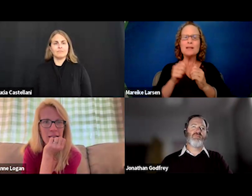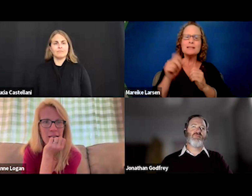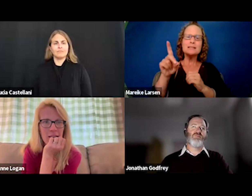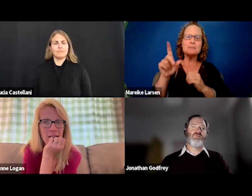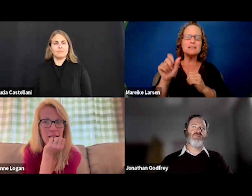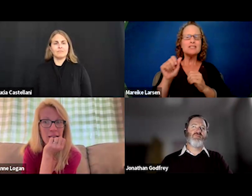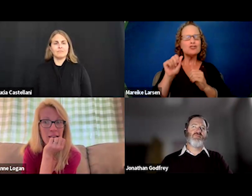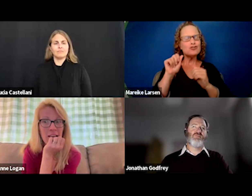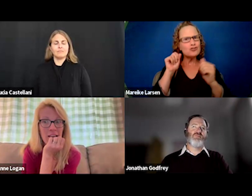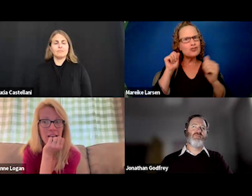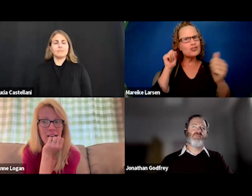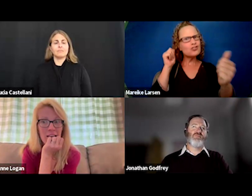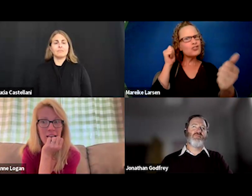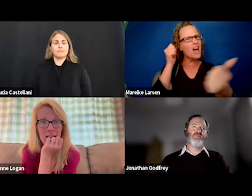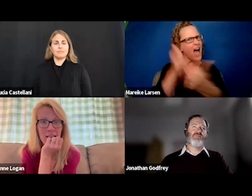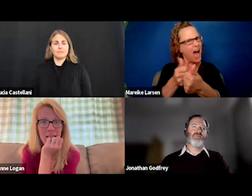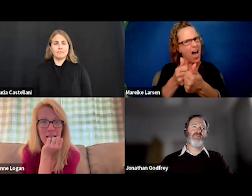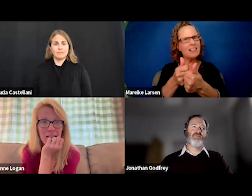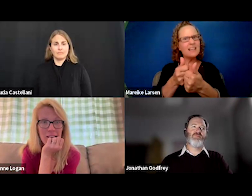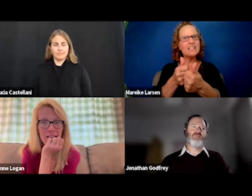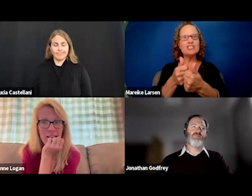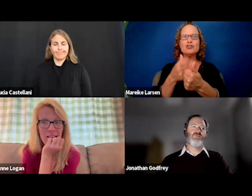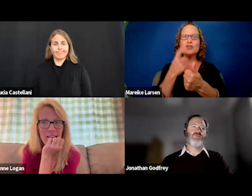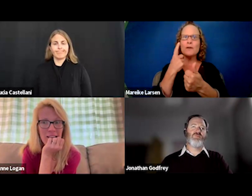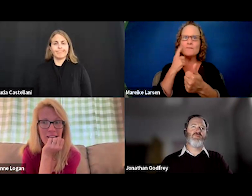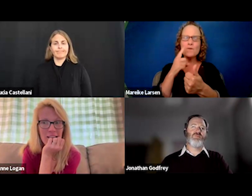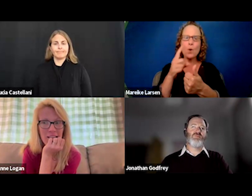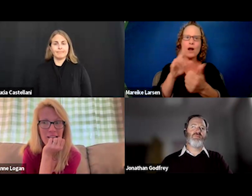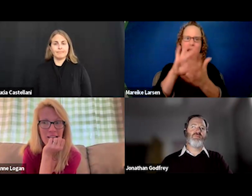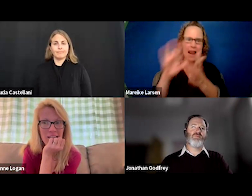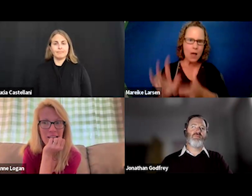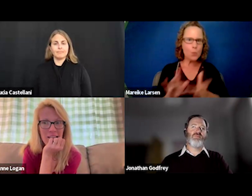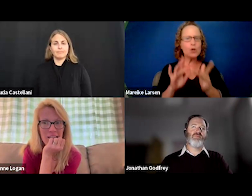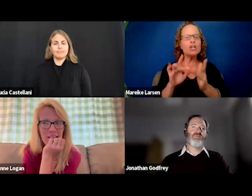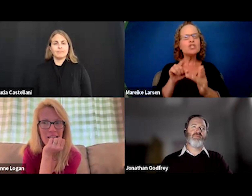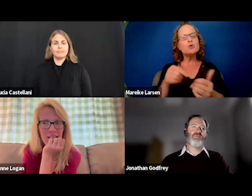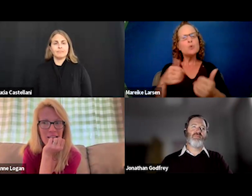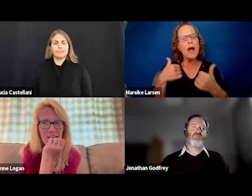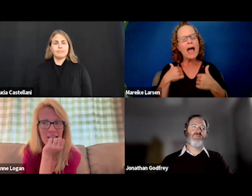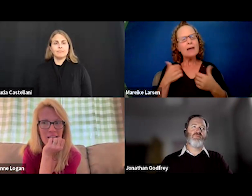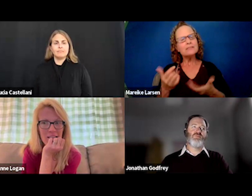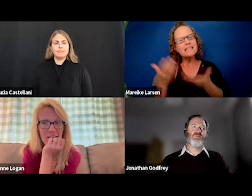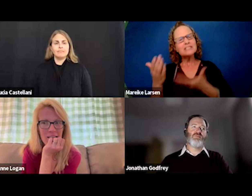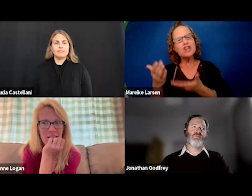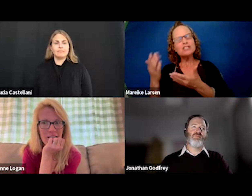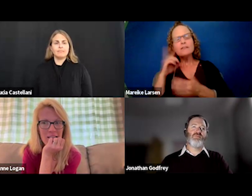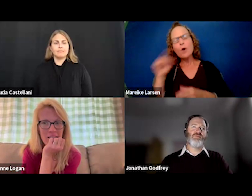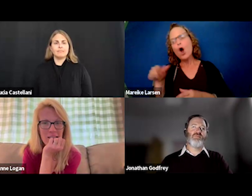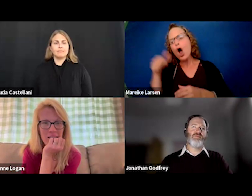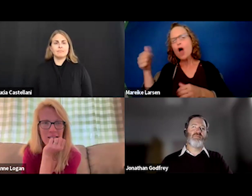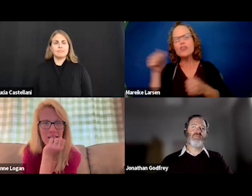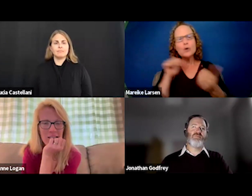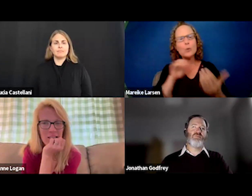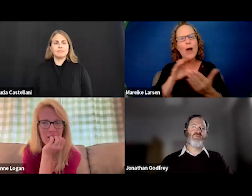Do you have any tips for alternative ways to connect with peers and showcase your strengths?